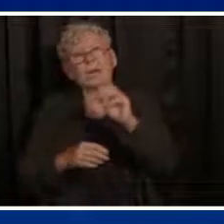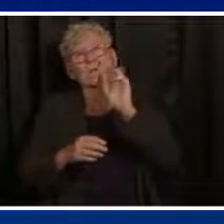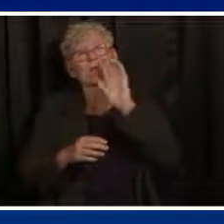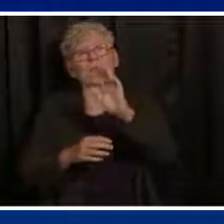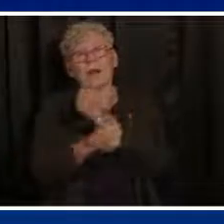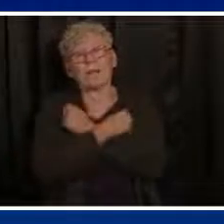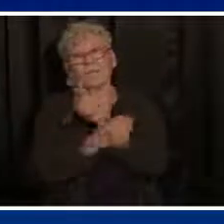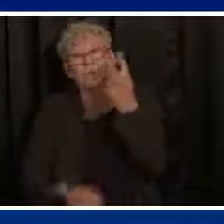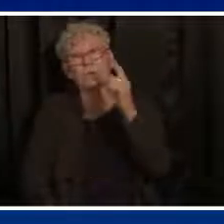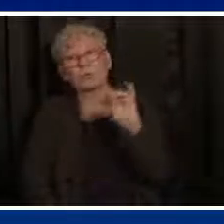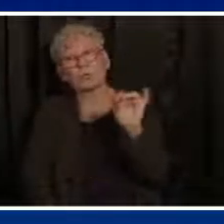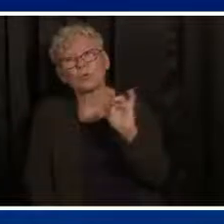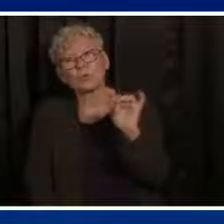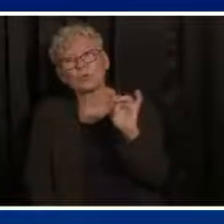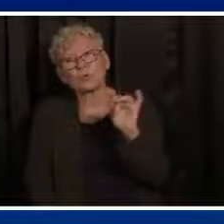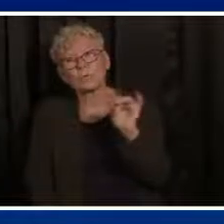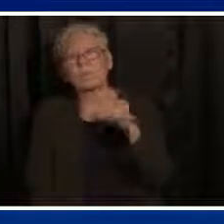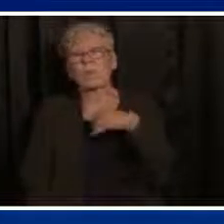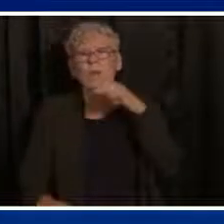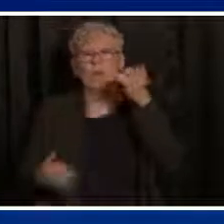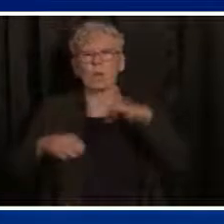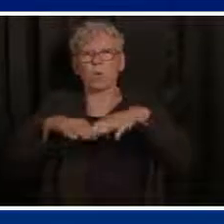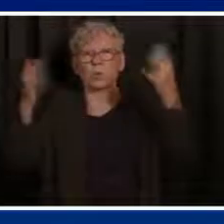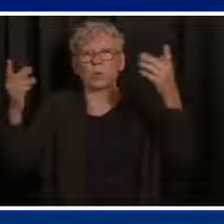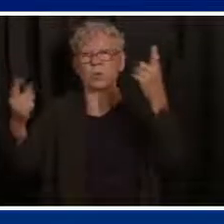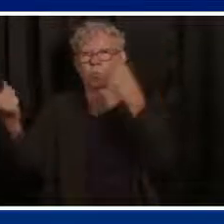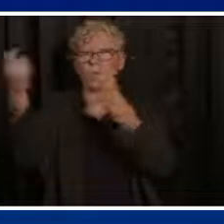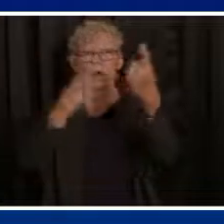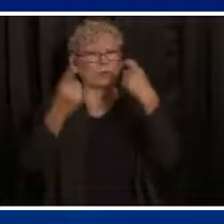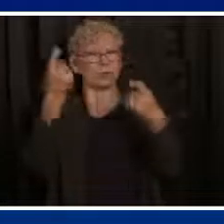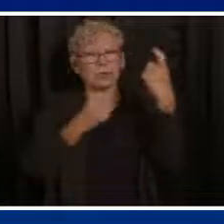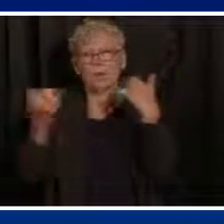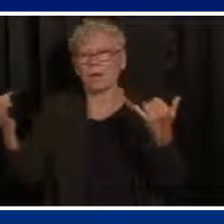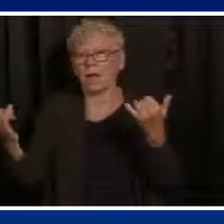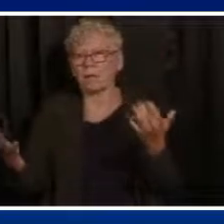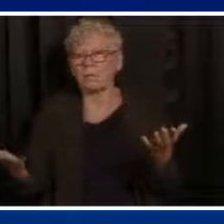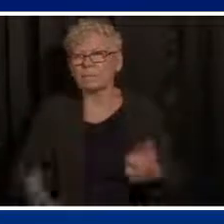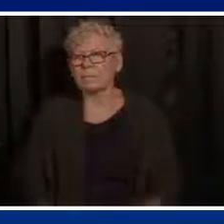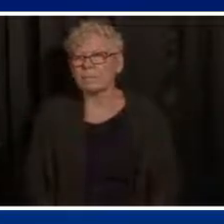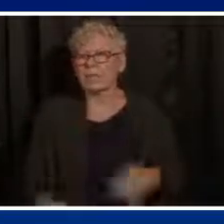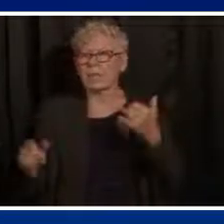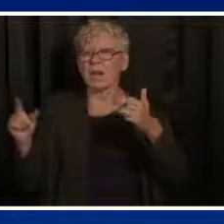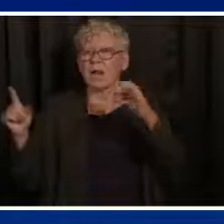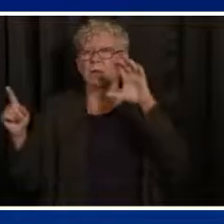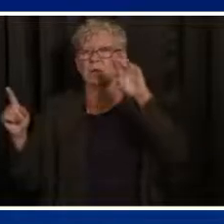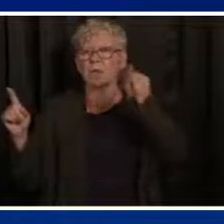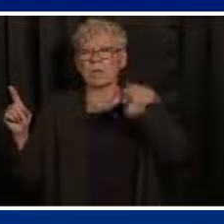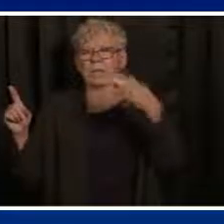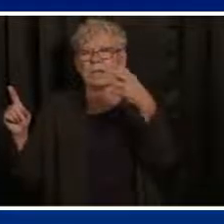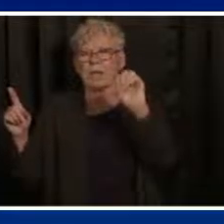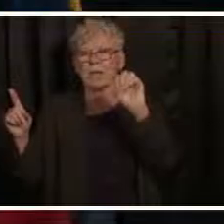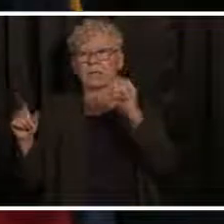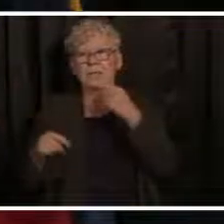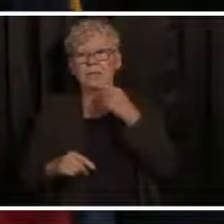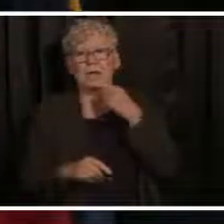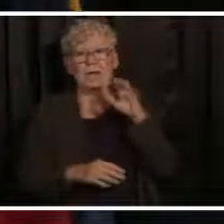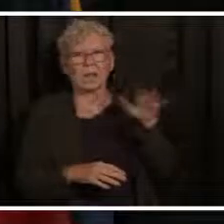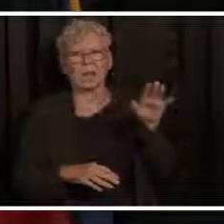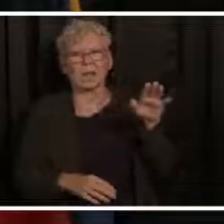I'm sure Governor. Uh I heard from CDPHE Today. There are about 350 thousand doses of vaccine in the state stockpile